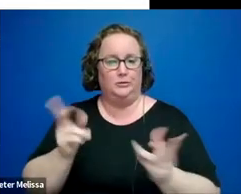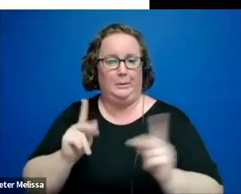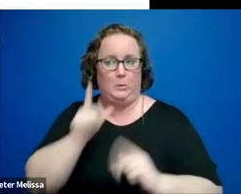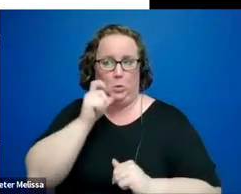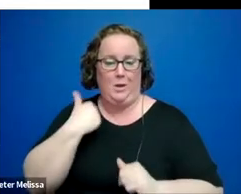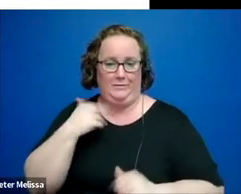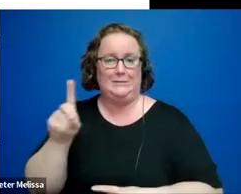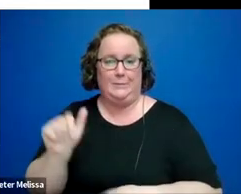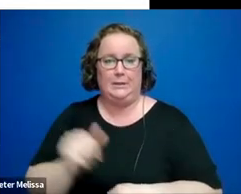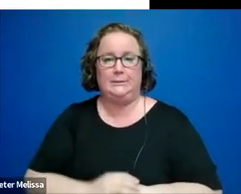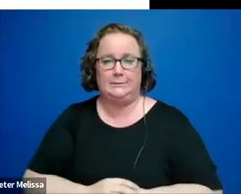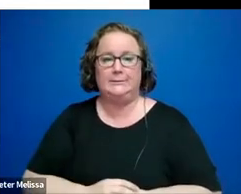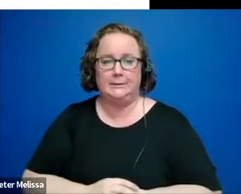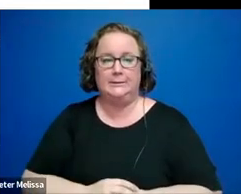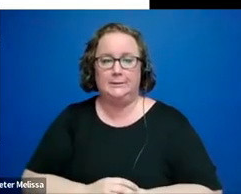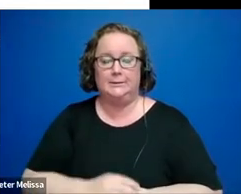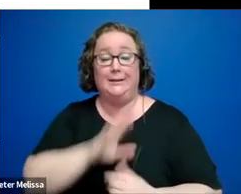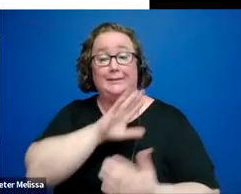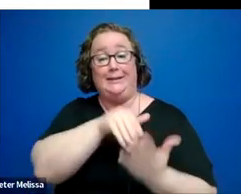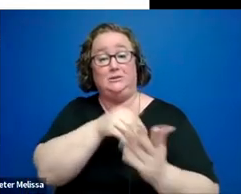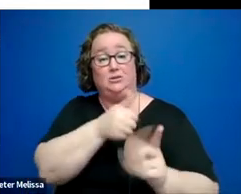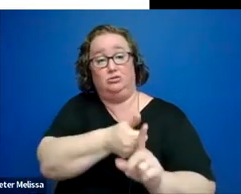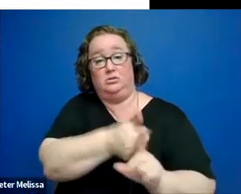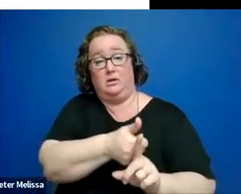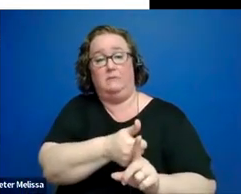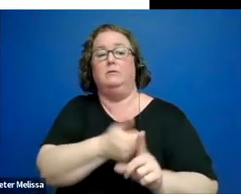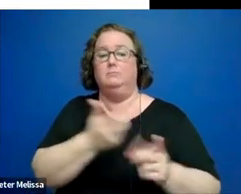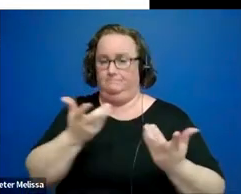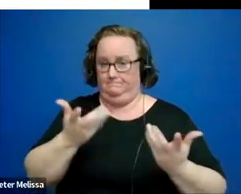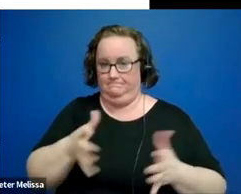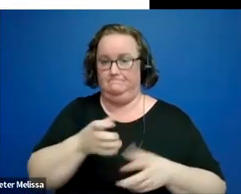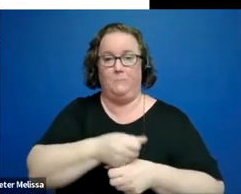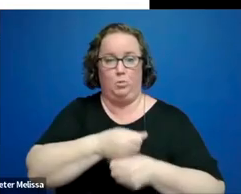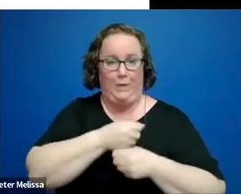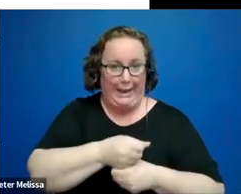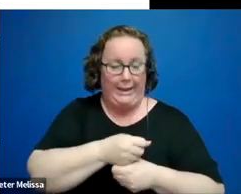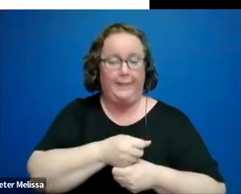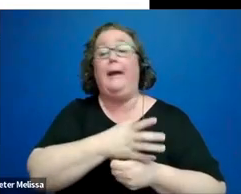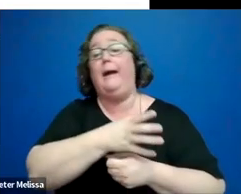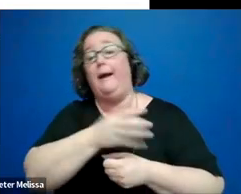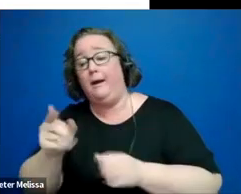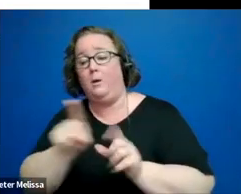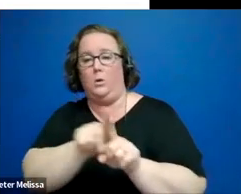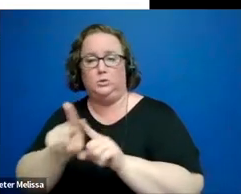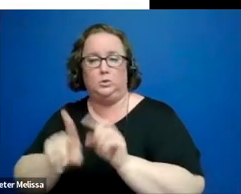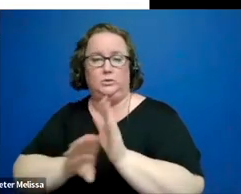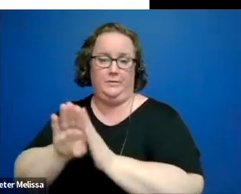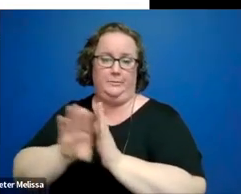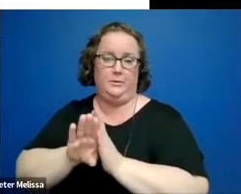And our center has created and developed the community living dashboard, which is